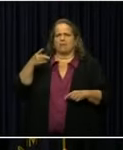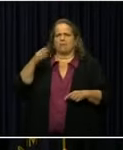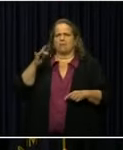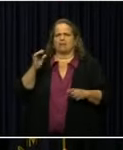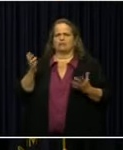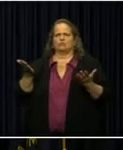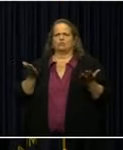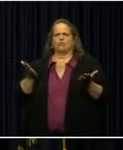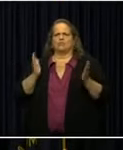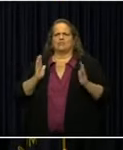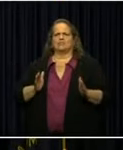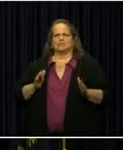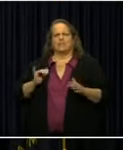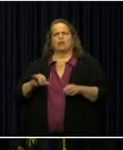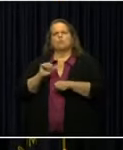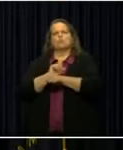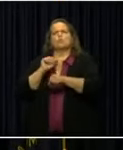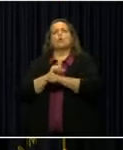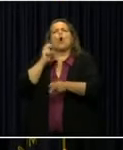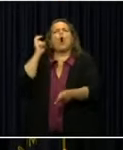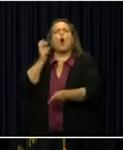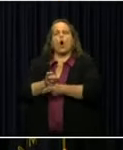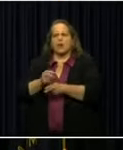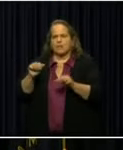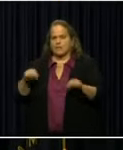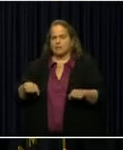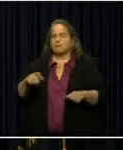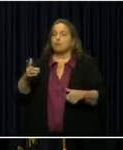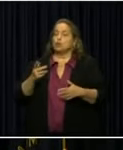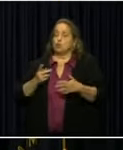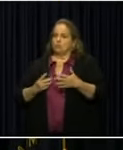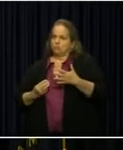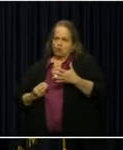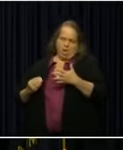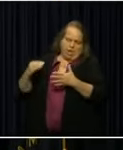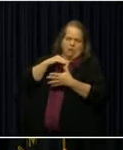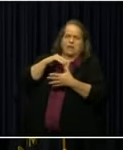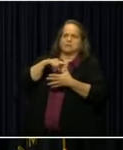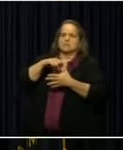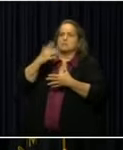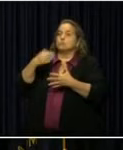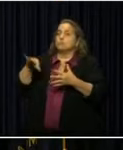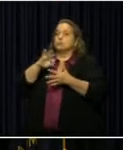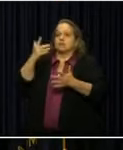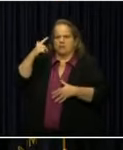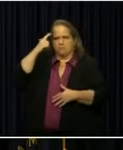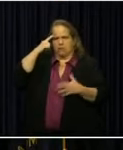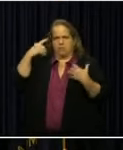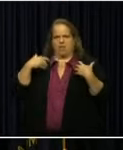THAN 17th. AGAIN, JUST ABOUT 3%, 3% OF